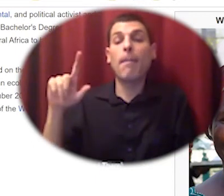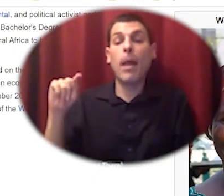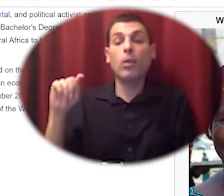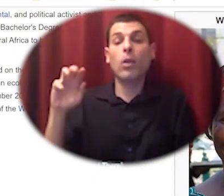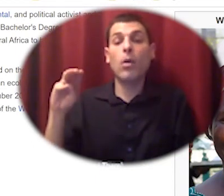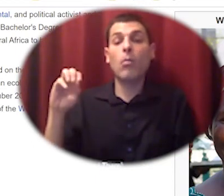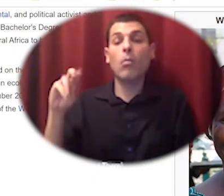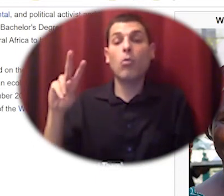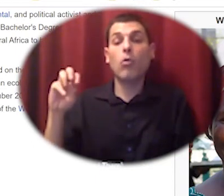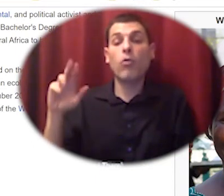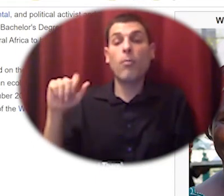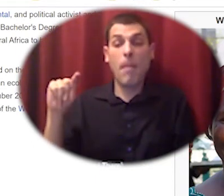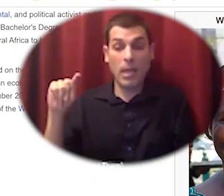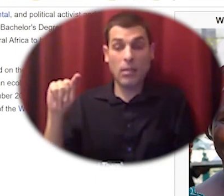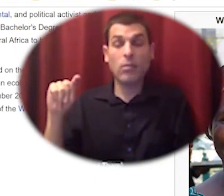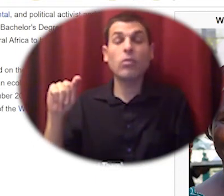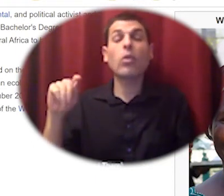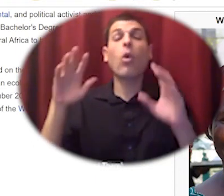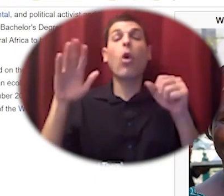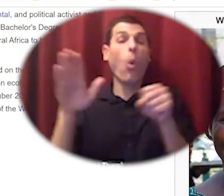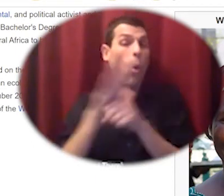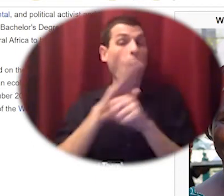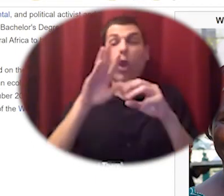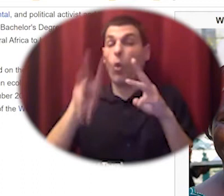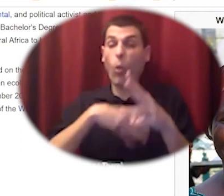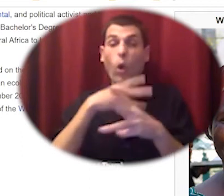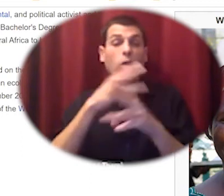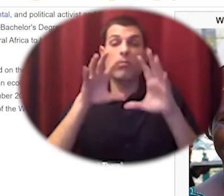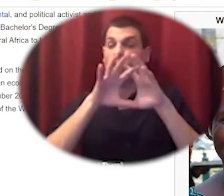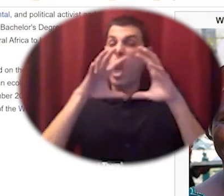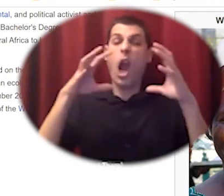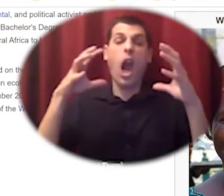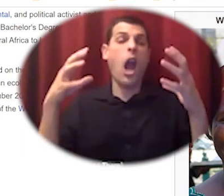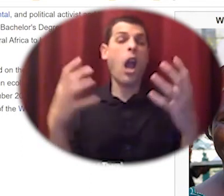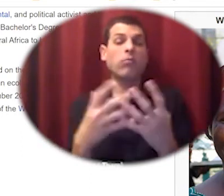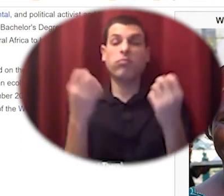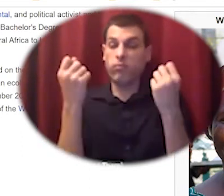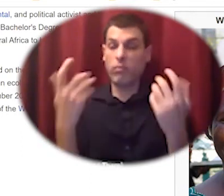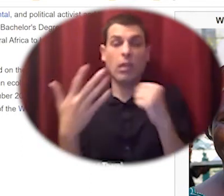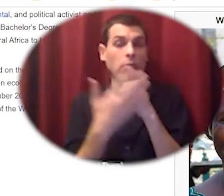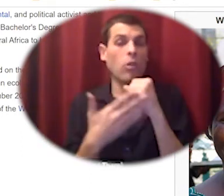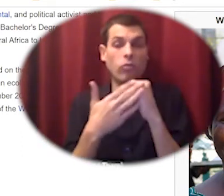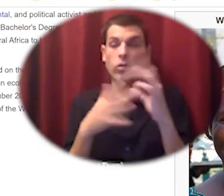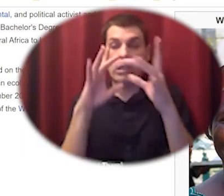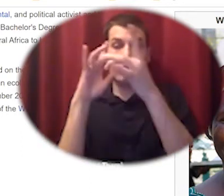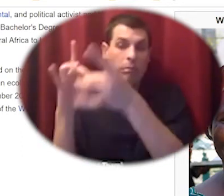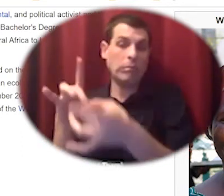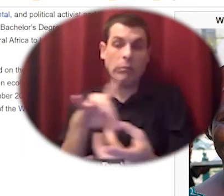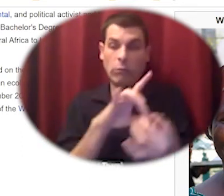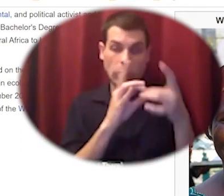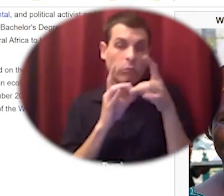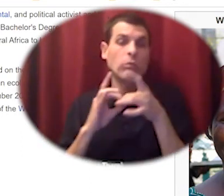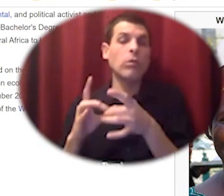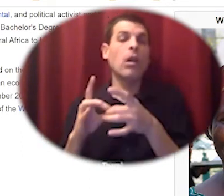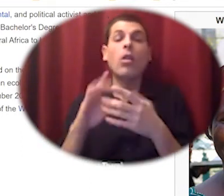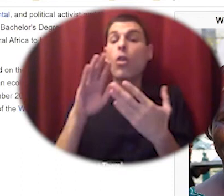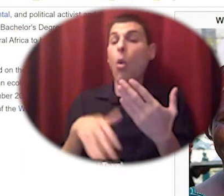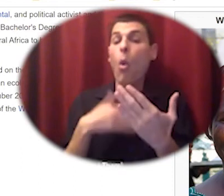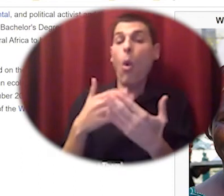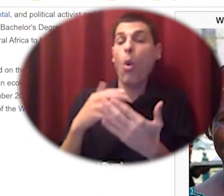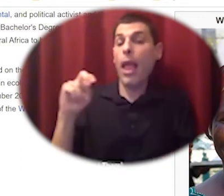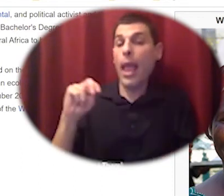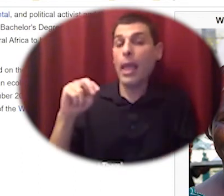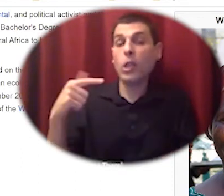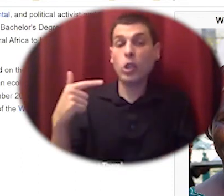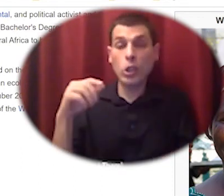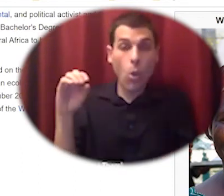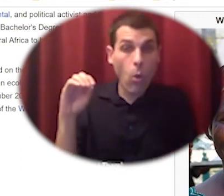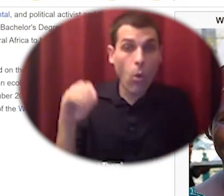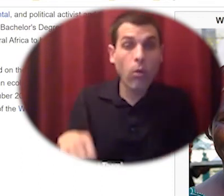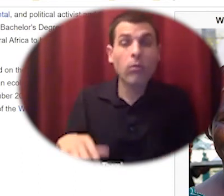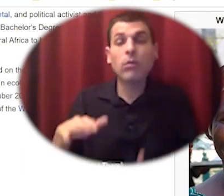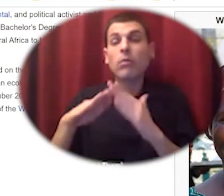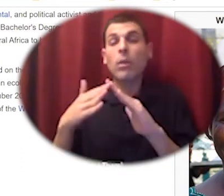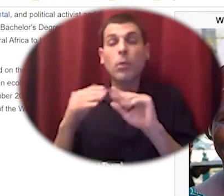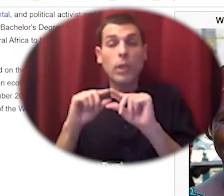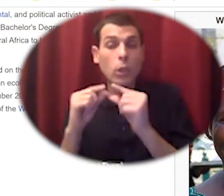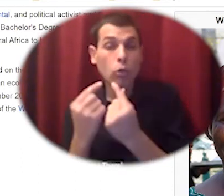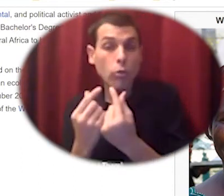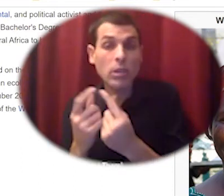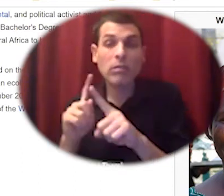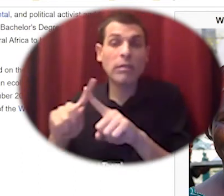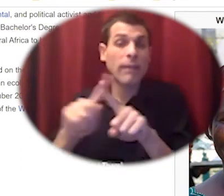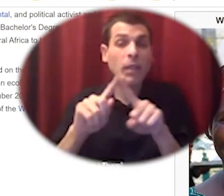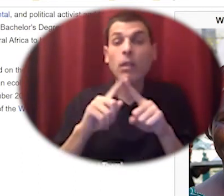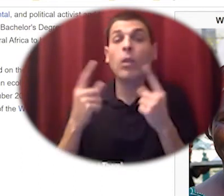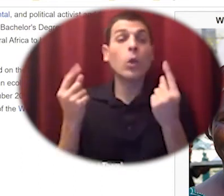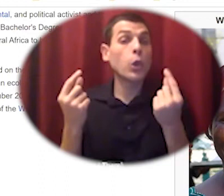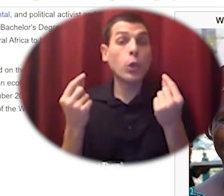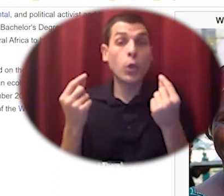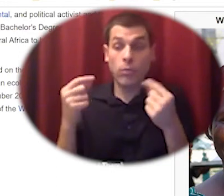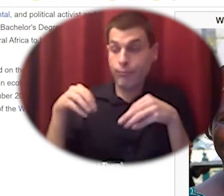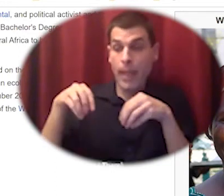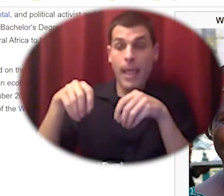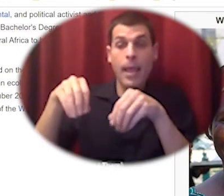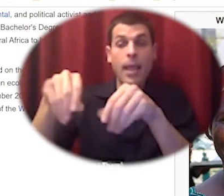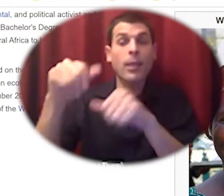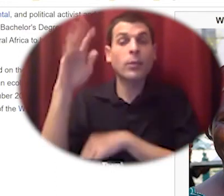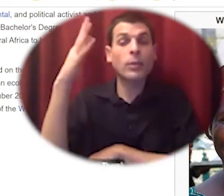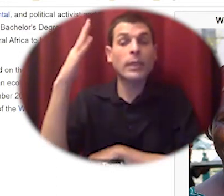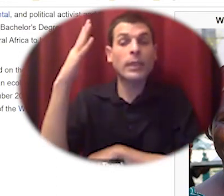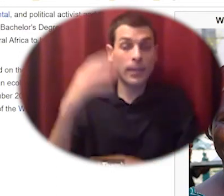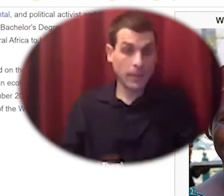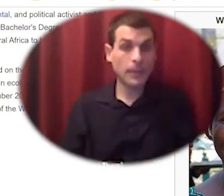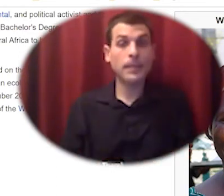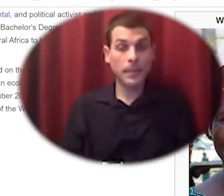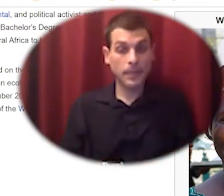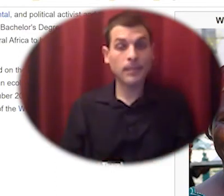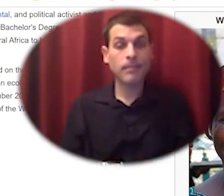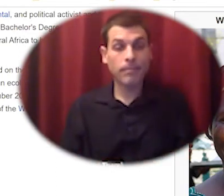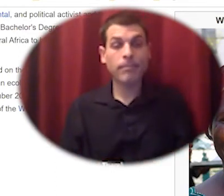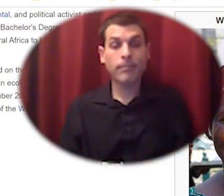long group of ngos and community groups replanting trees and working on environmental conservation